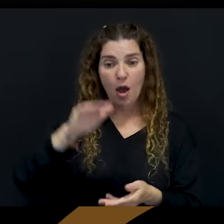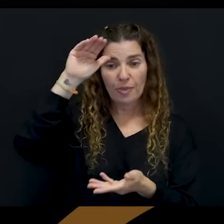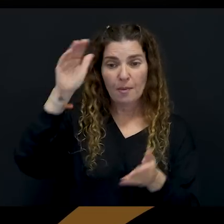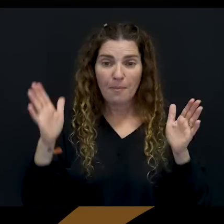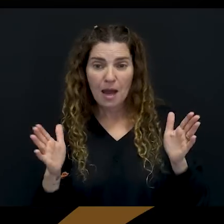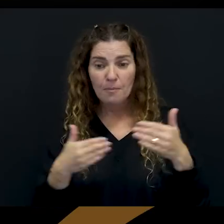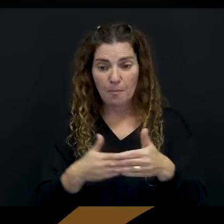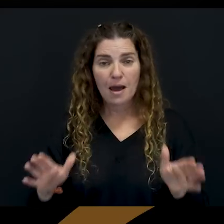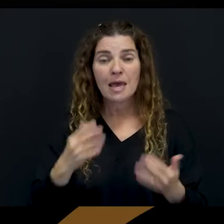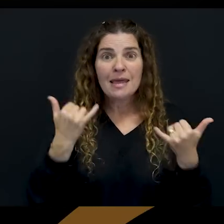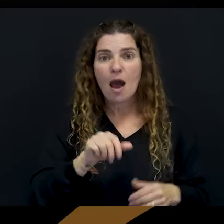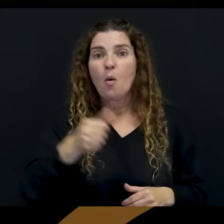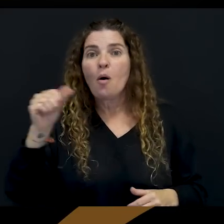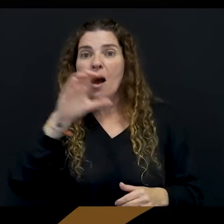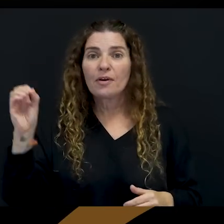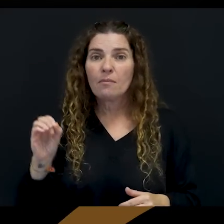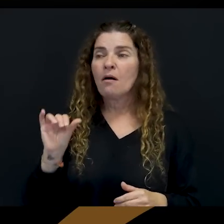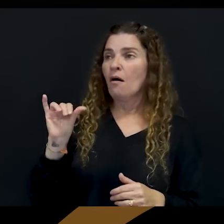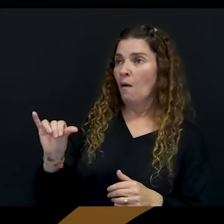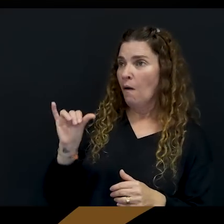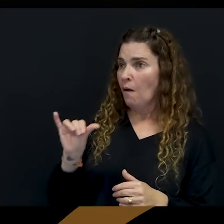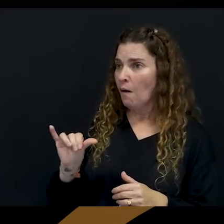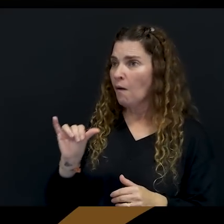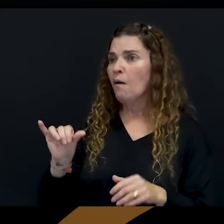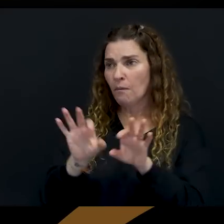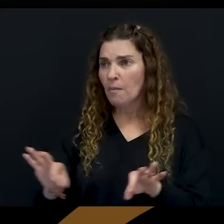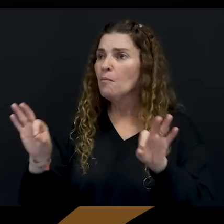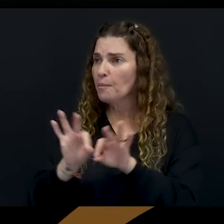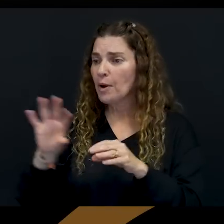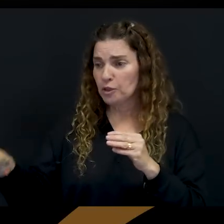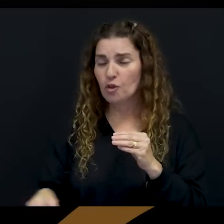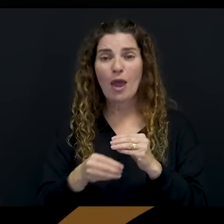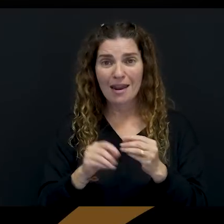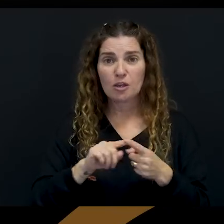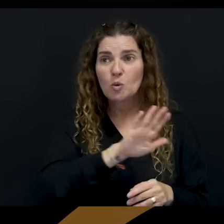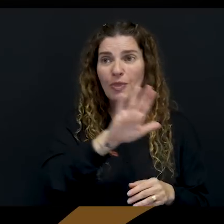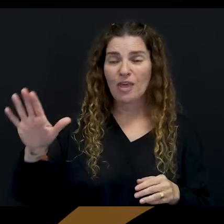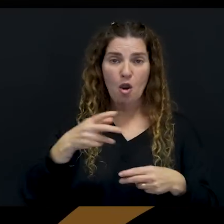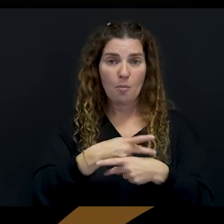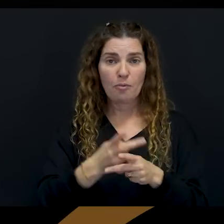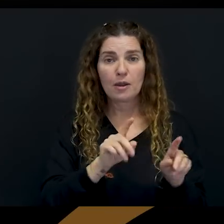of NaviLens and adding the technology to their products as well. When we first added NaviLens technology to our products,